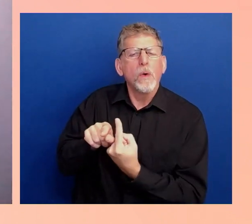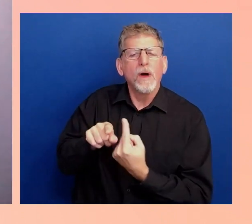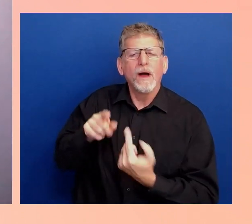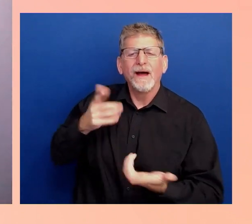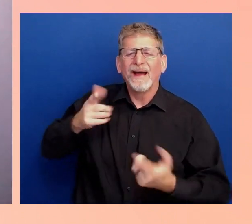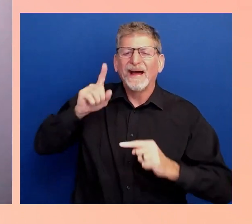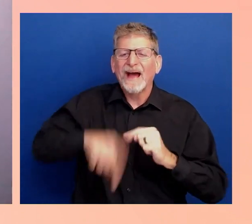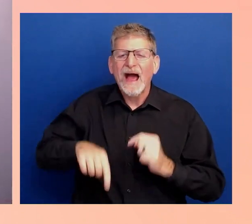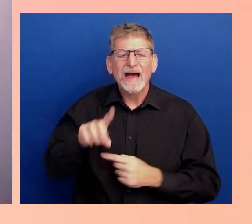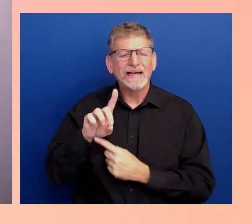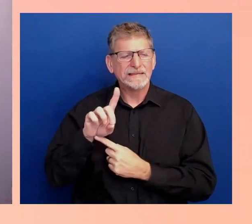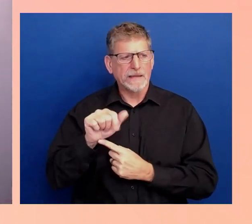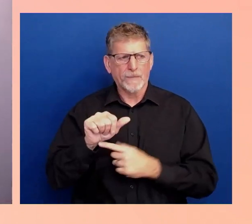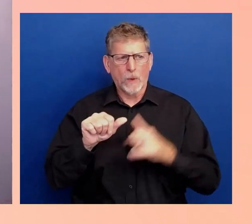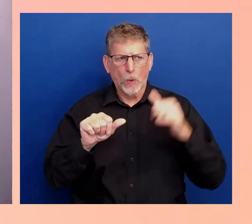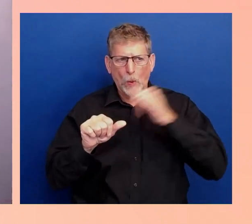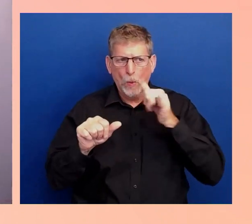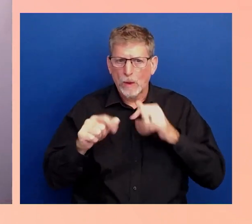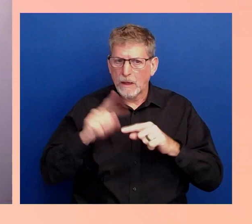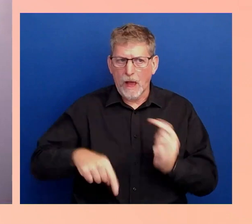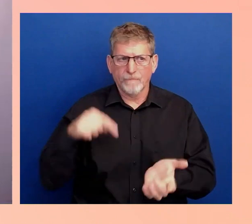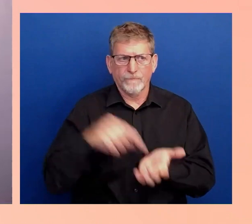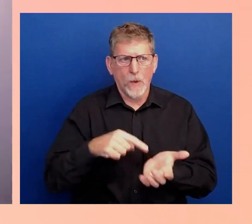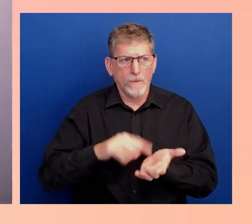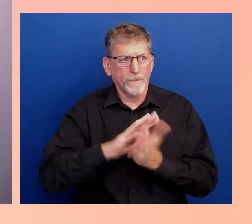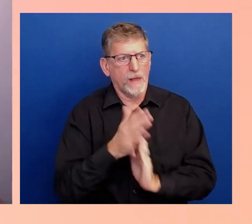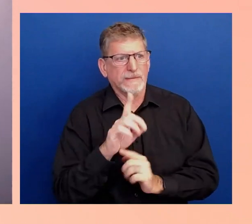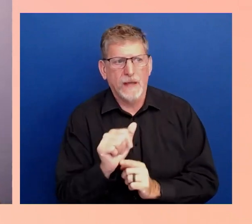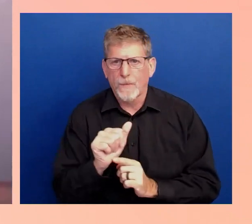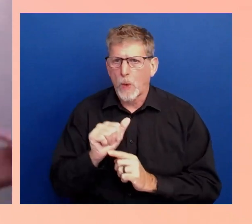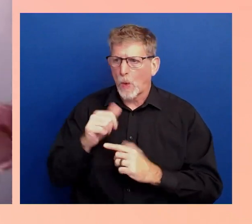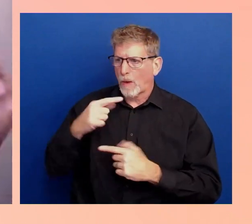When they're required to be able bodied,